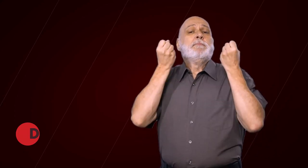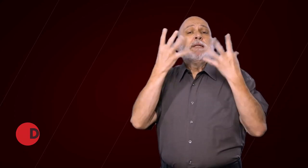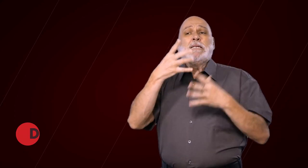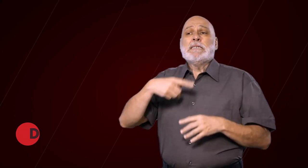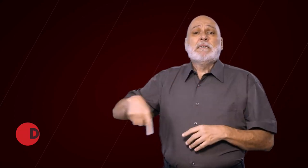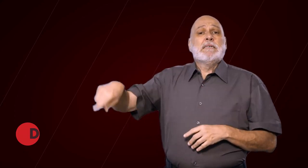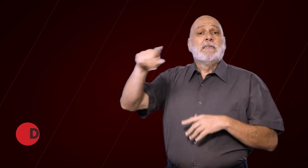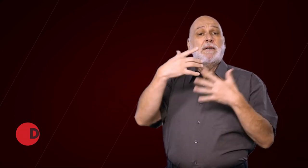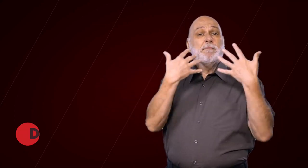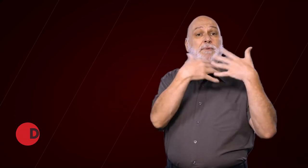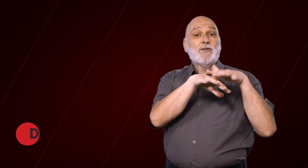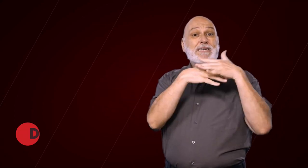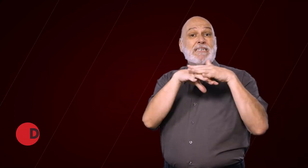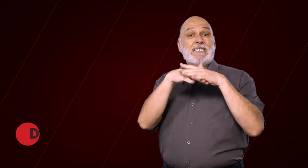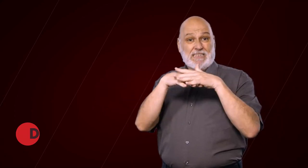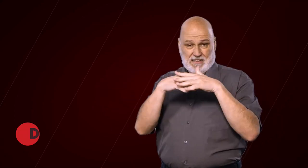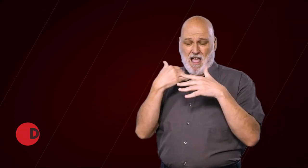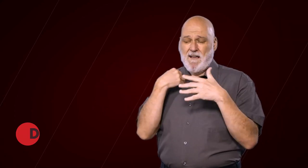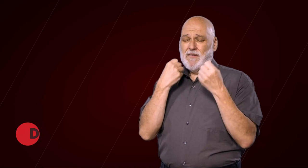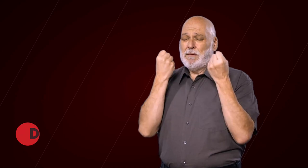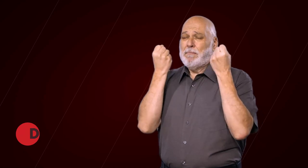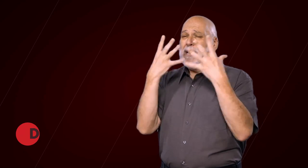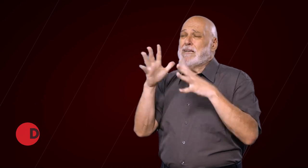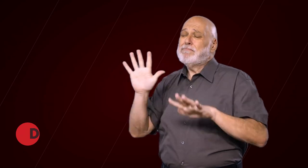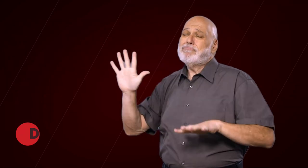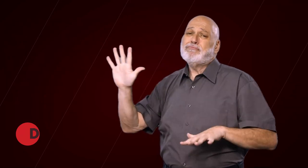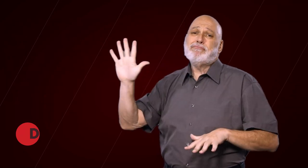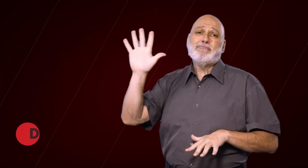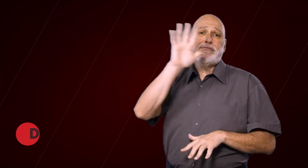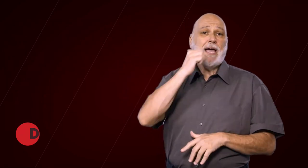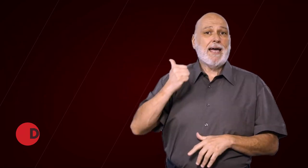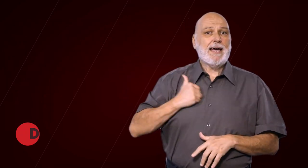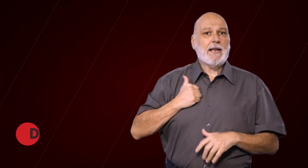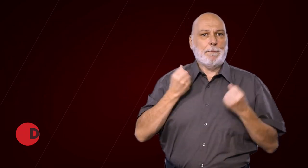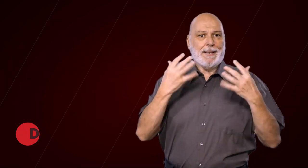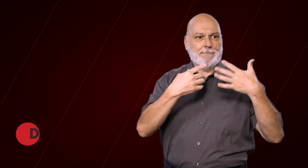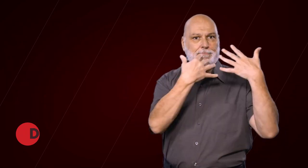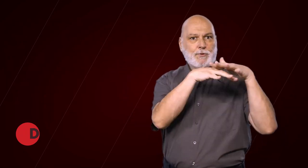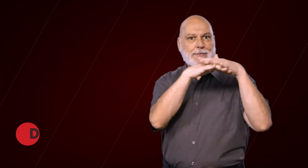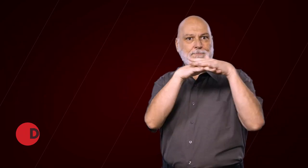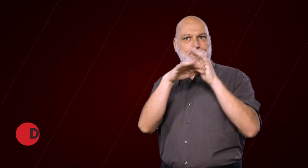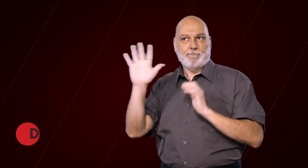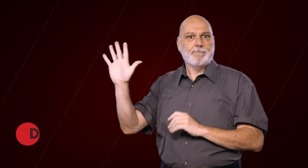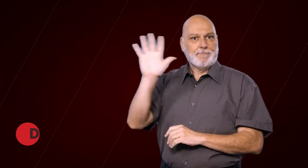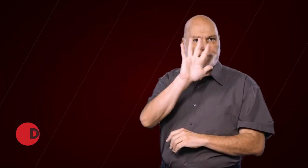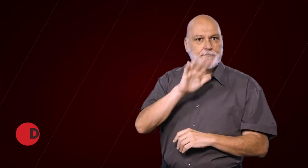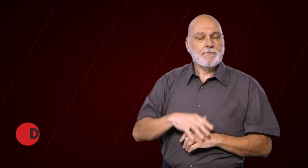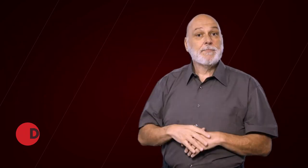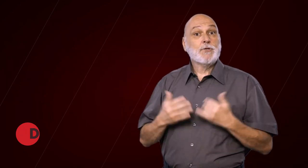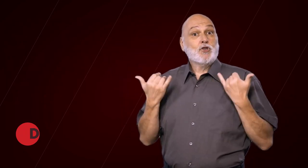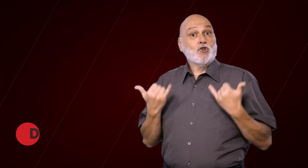There are many mainstream programs across Canada.